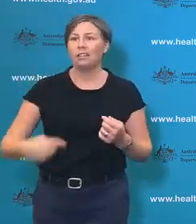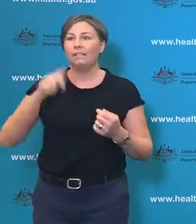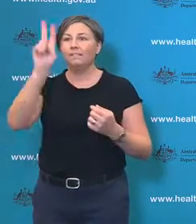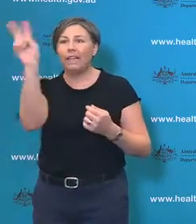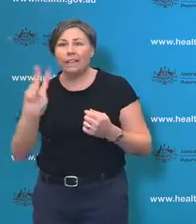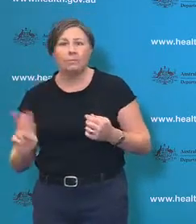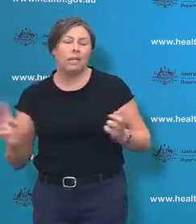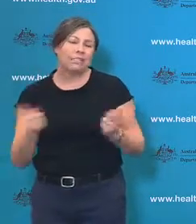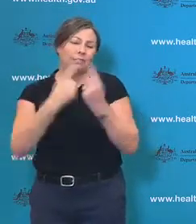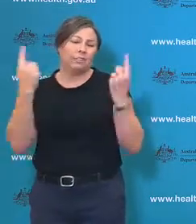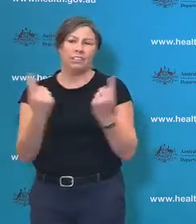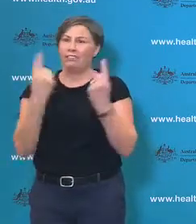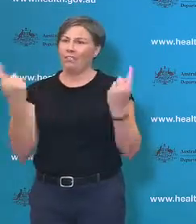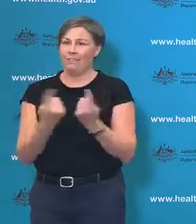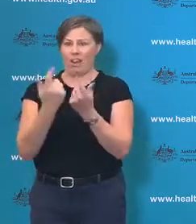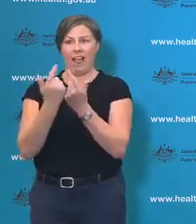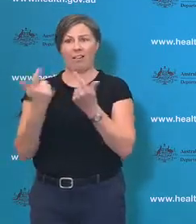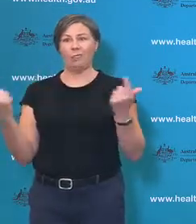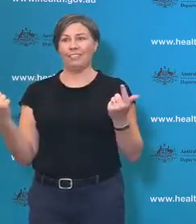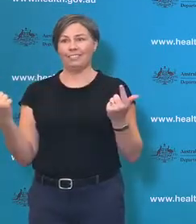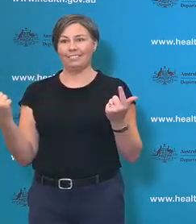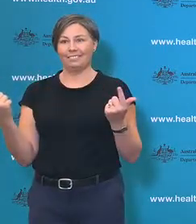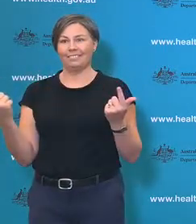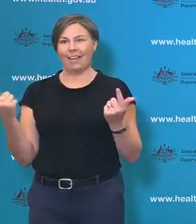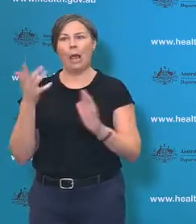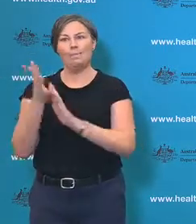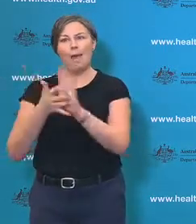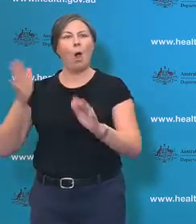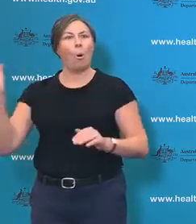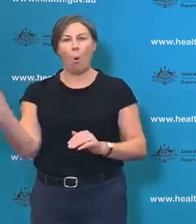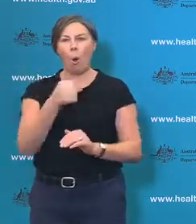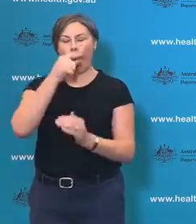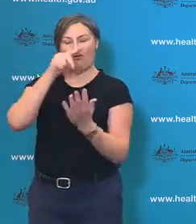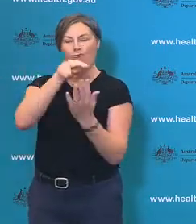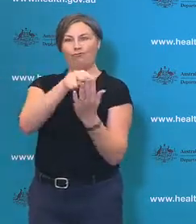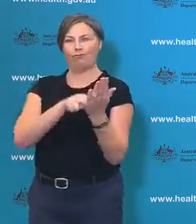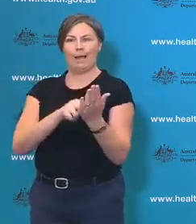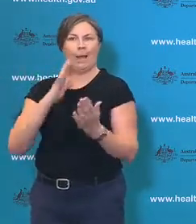important measure for everybody and we encourage everybody to use it. Clearly